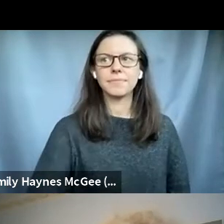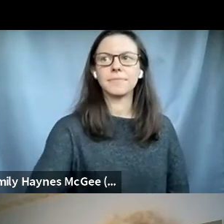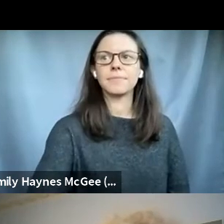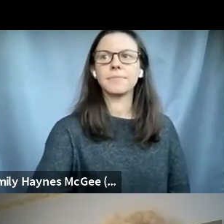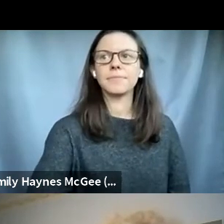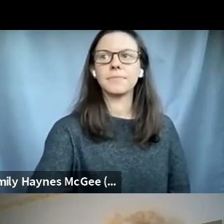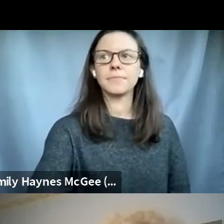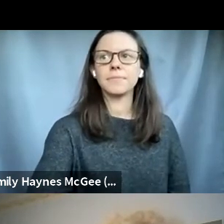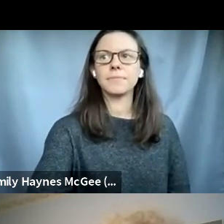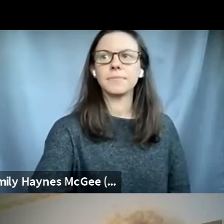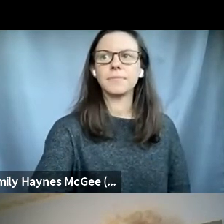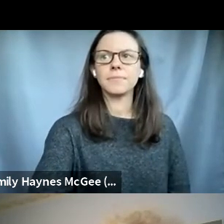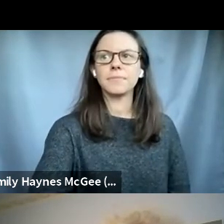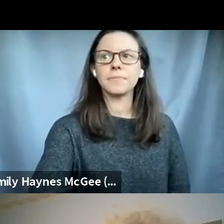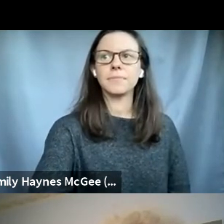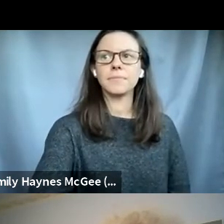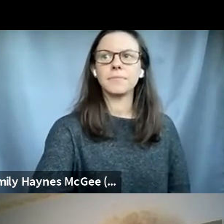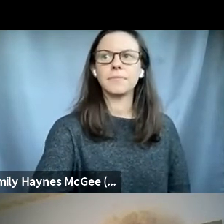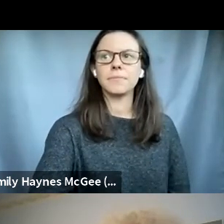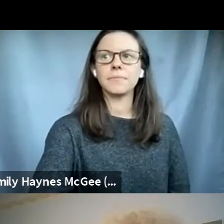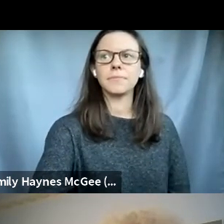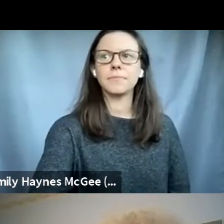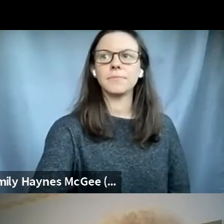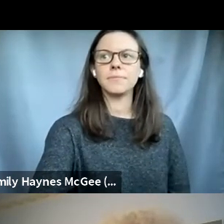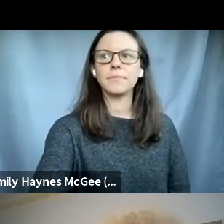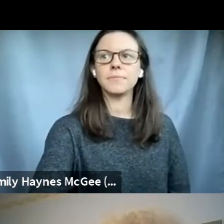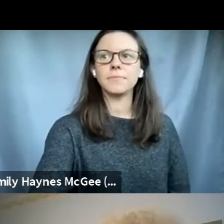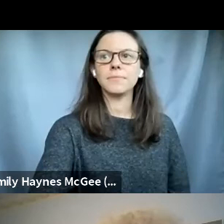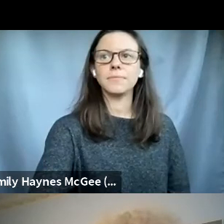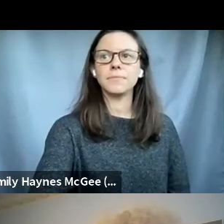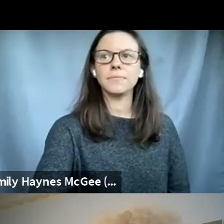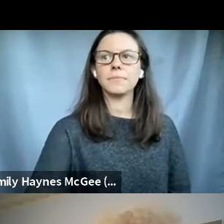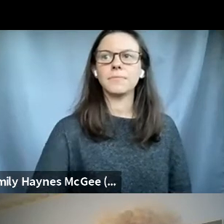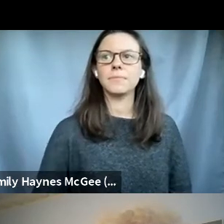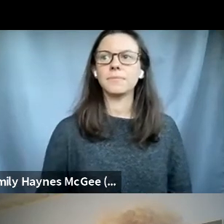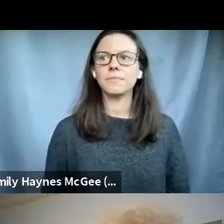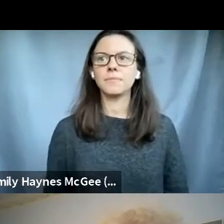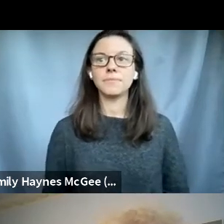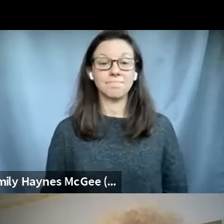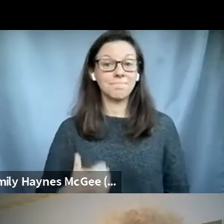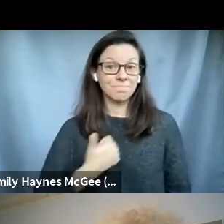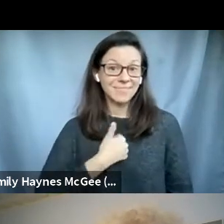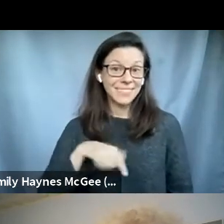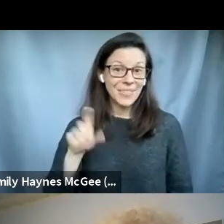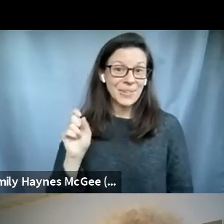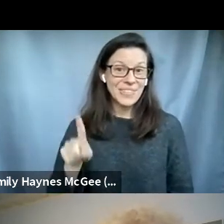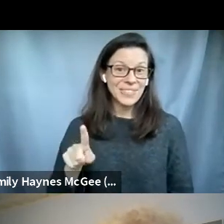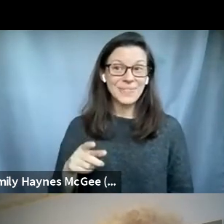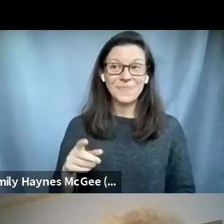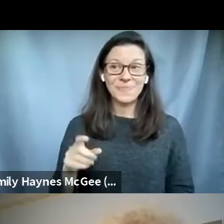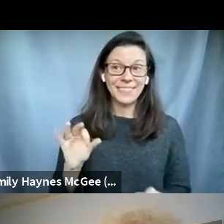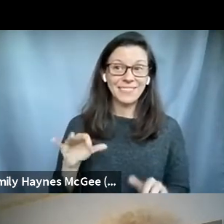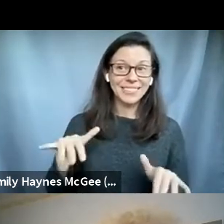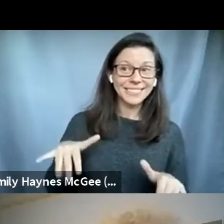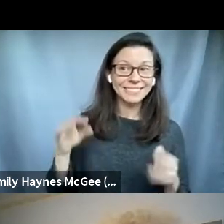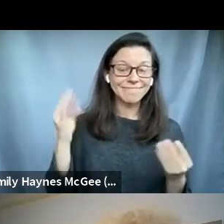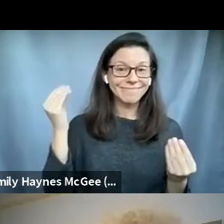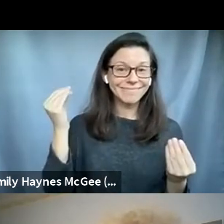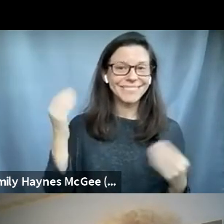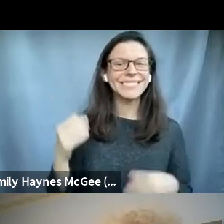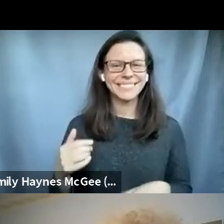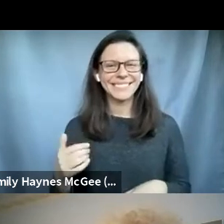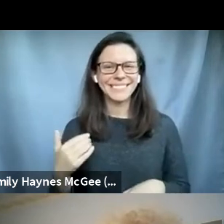I to have a question if no one else does if people are thinking through, I know it takes